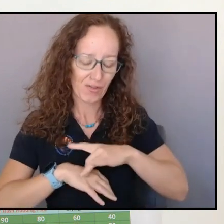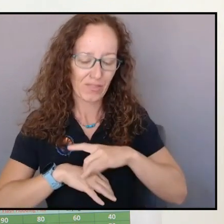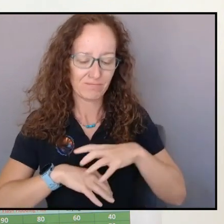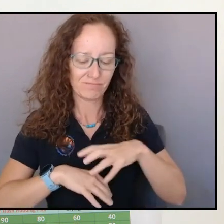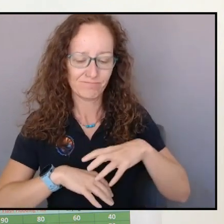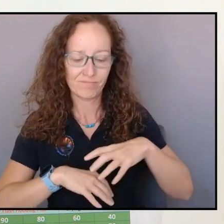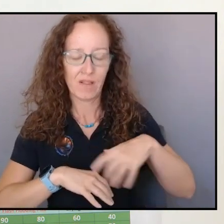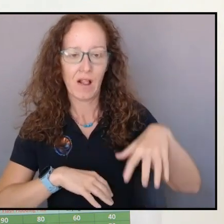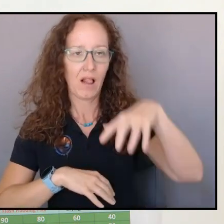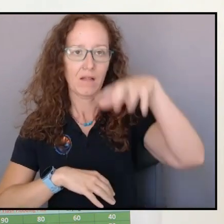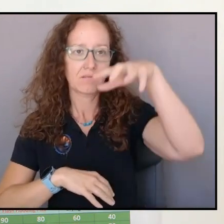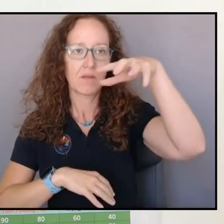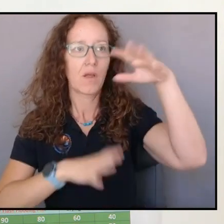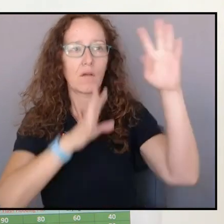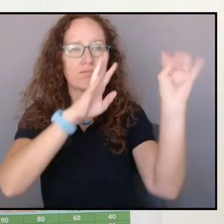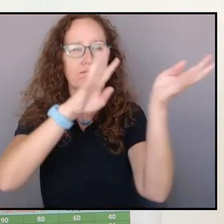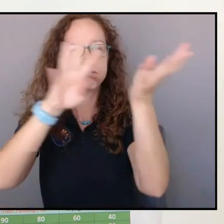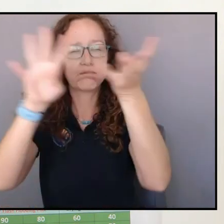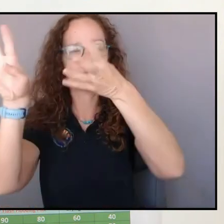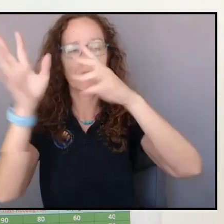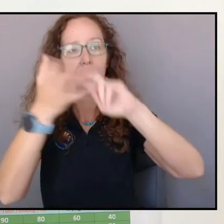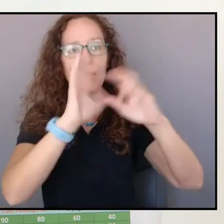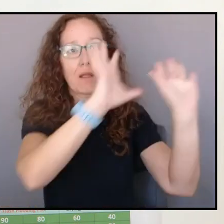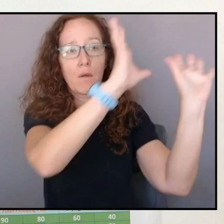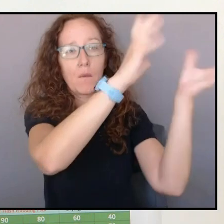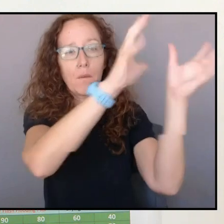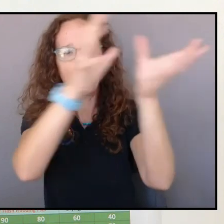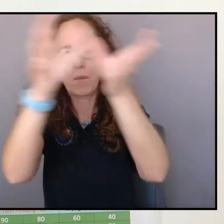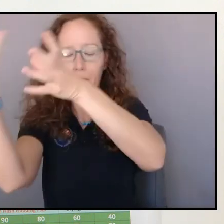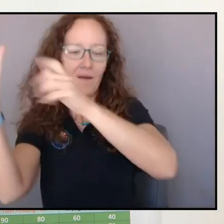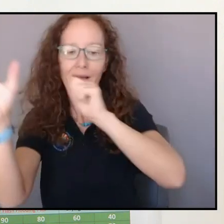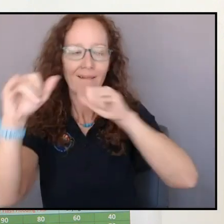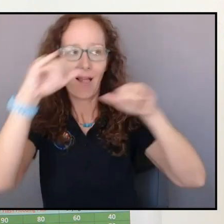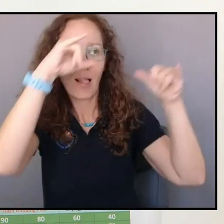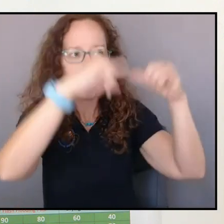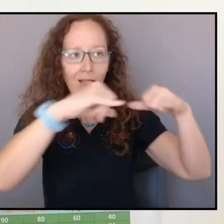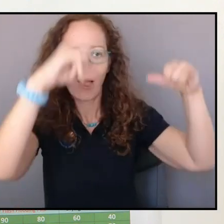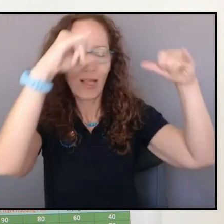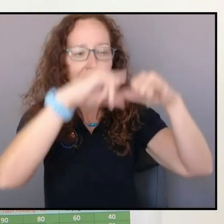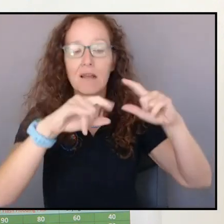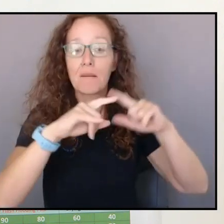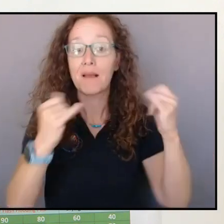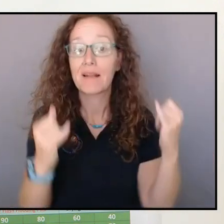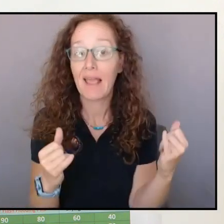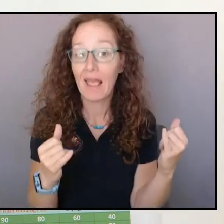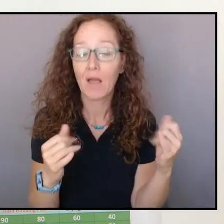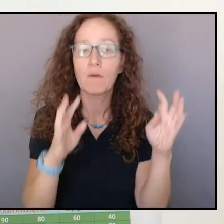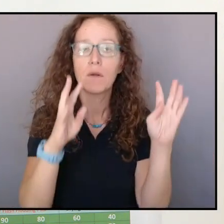location. But with this situation, winds are going to be a little bit lighter. So when storms do develop they're likely going to